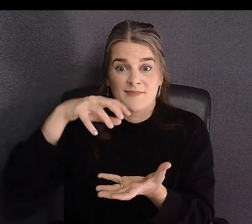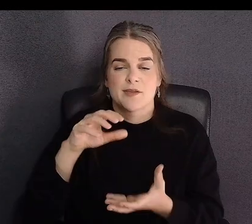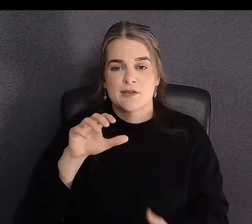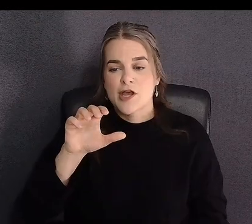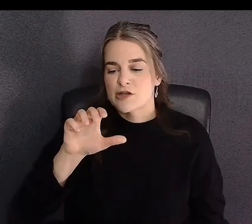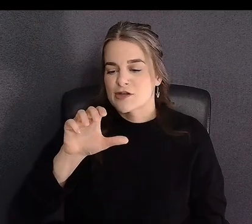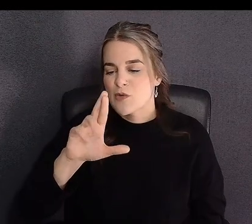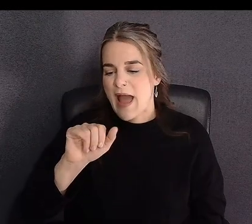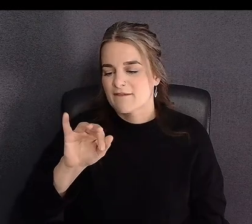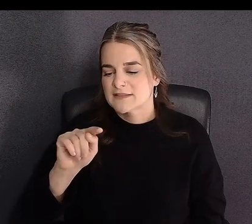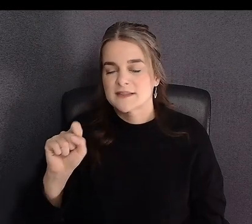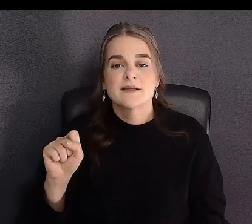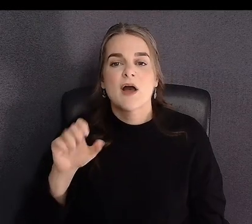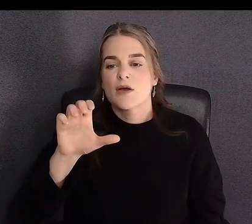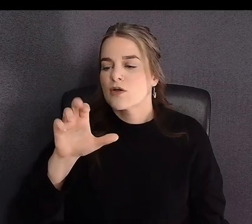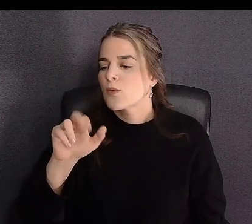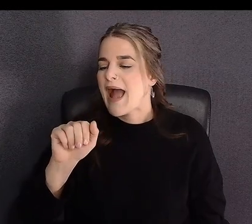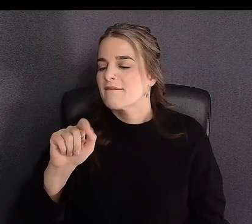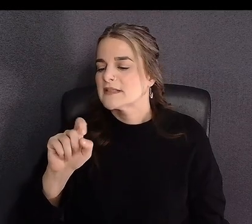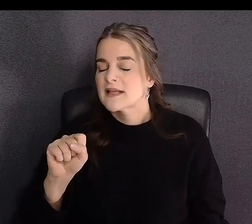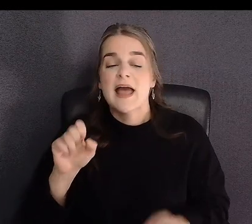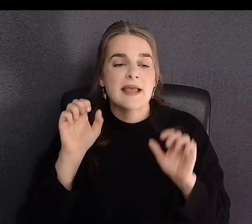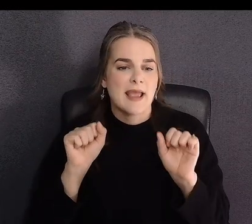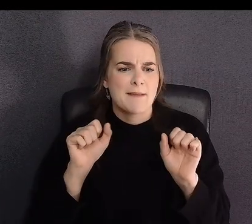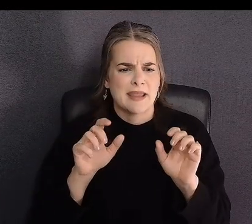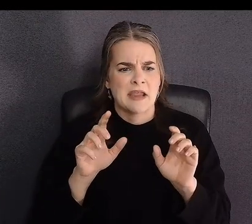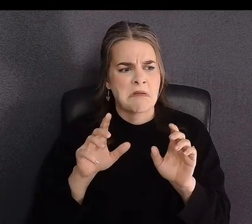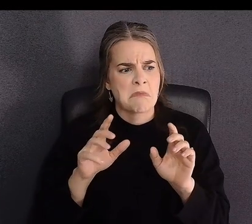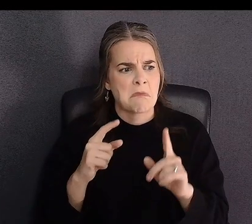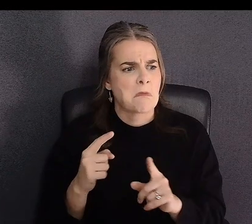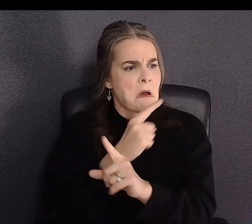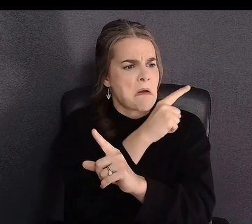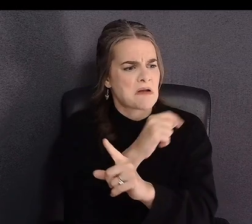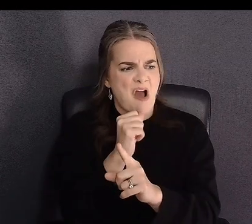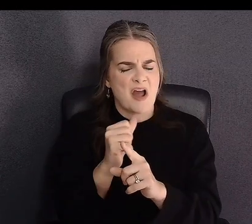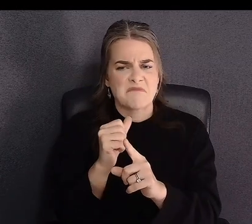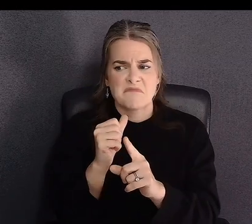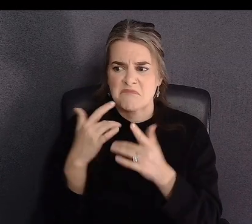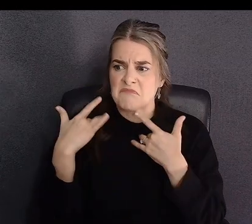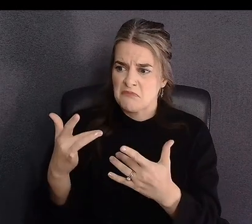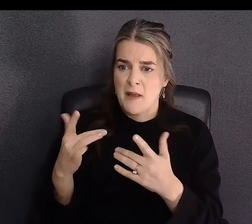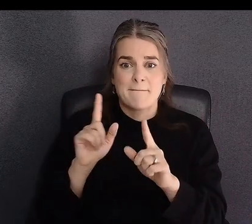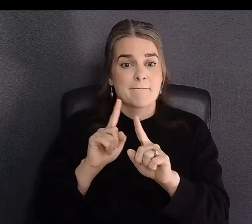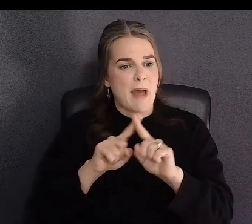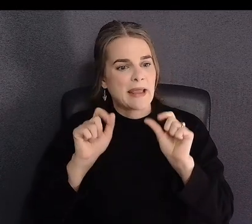a little bit can be out of the norm, but can be really accessible for some folks.